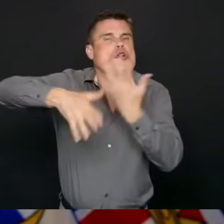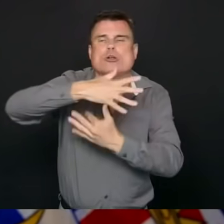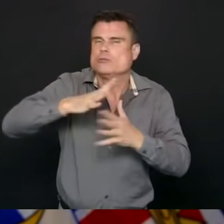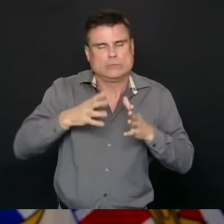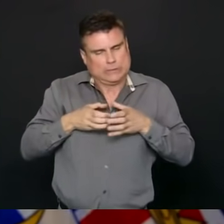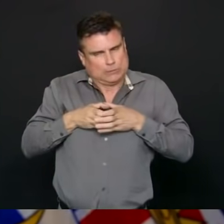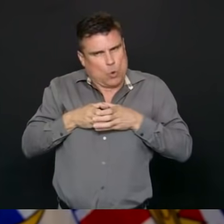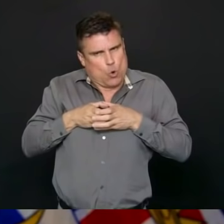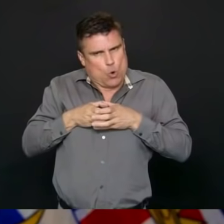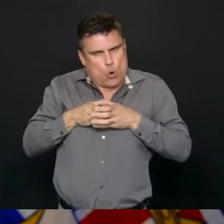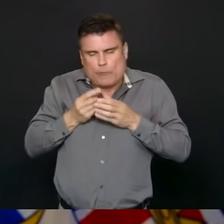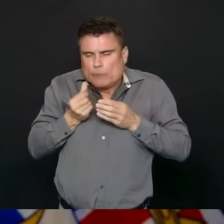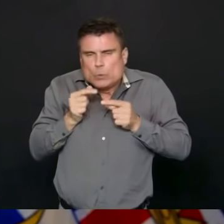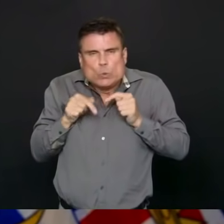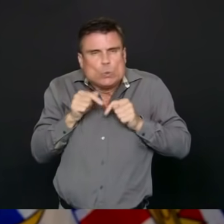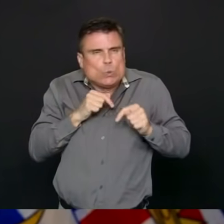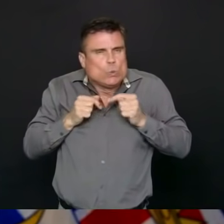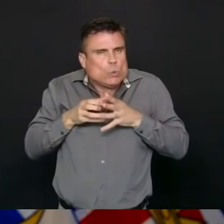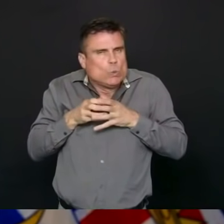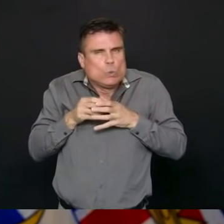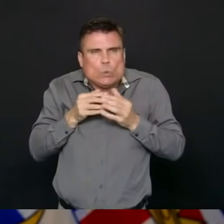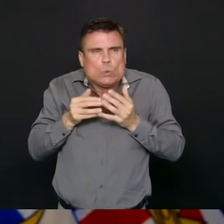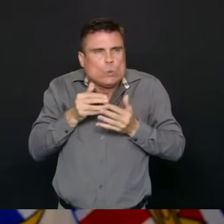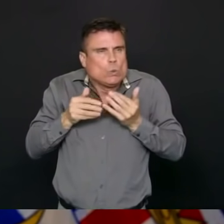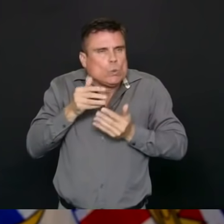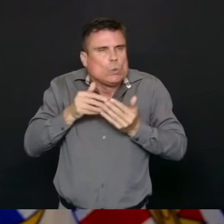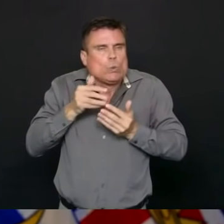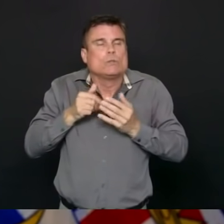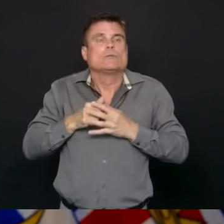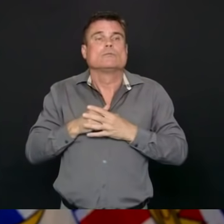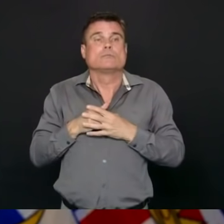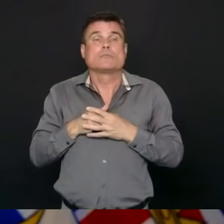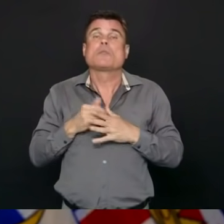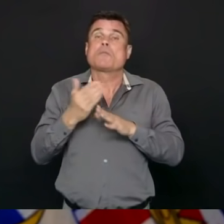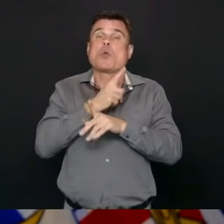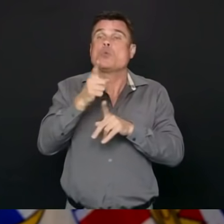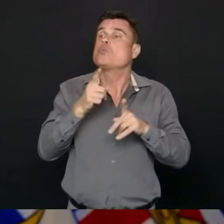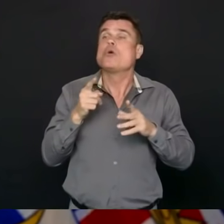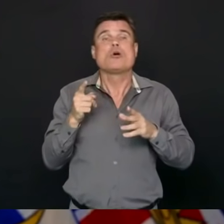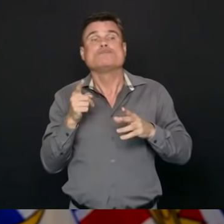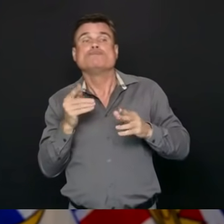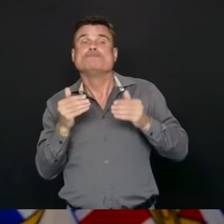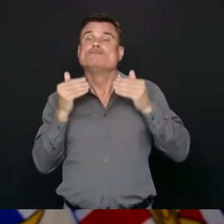think about their family, think about your family. We have said this before, our mantra